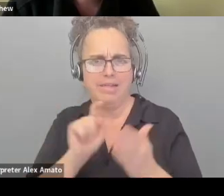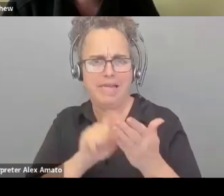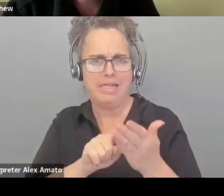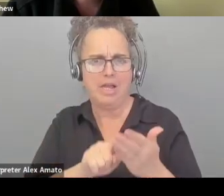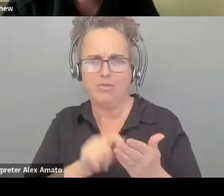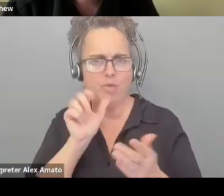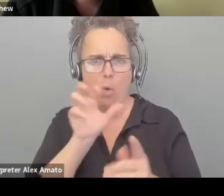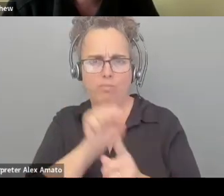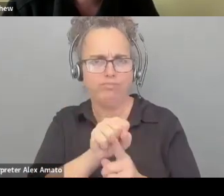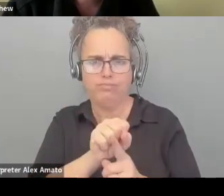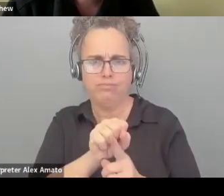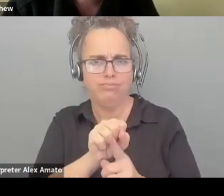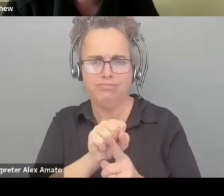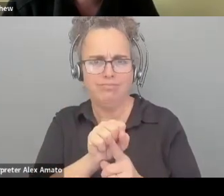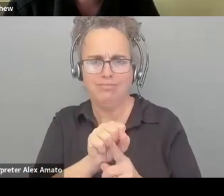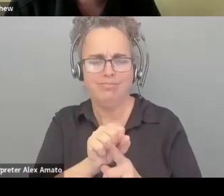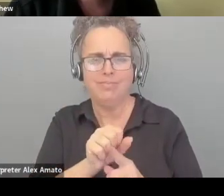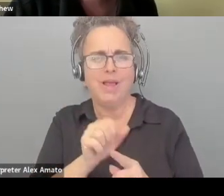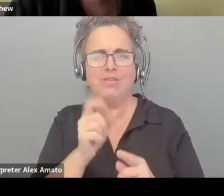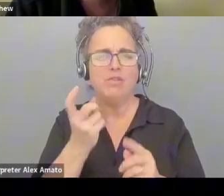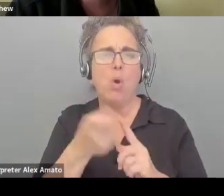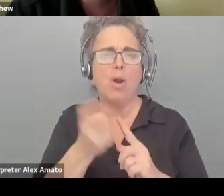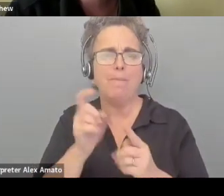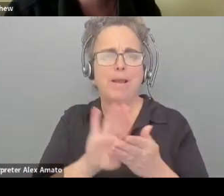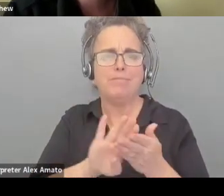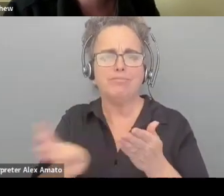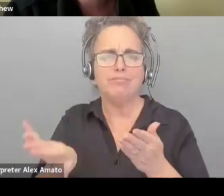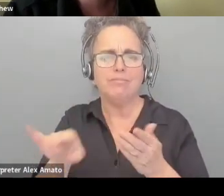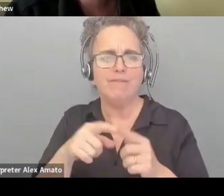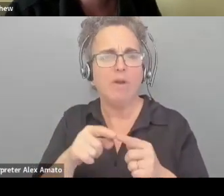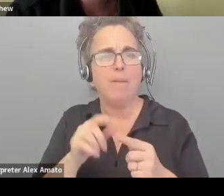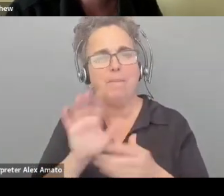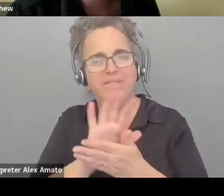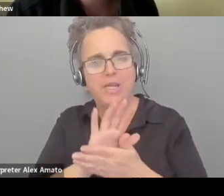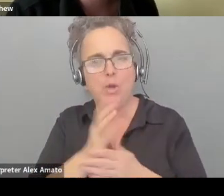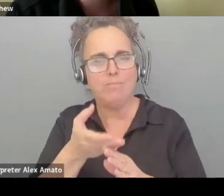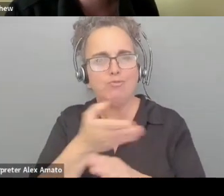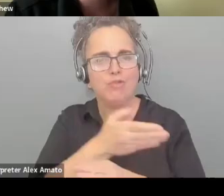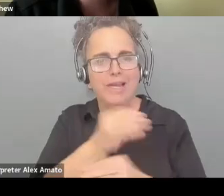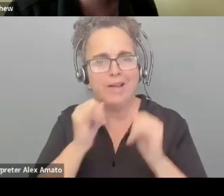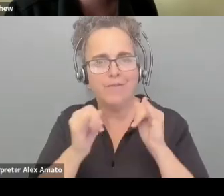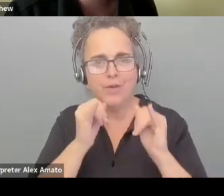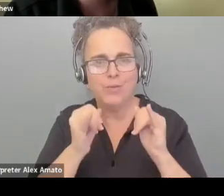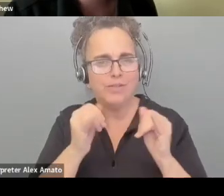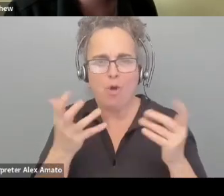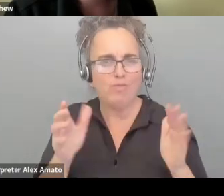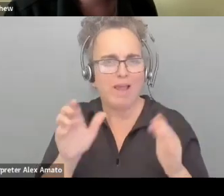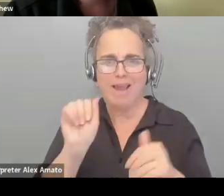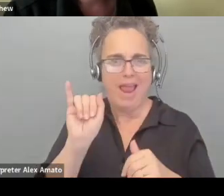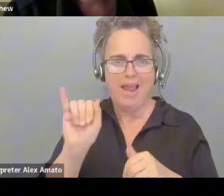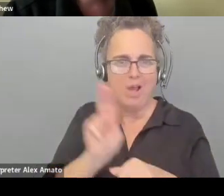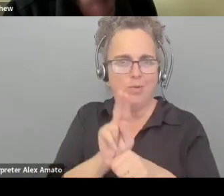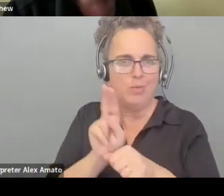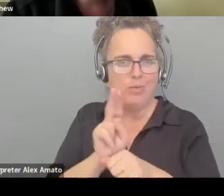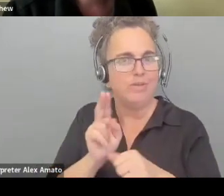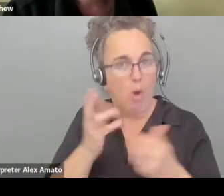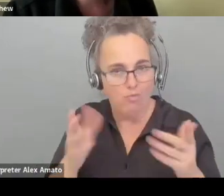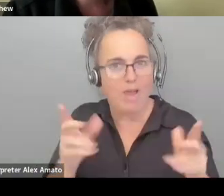an automatic exclusion from video pre-interviews and things like that. Like these, these things are already happening. So what I wanna say is